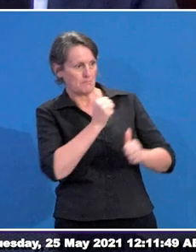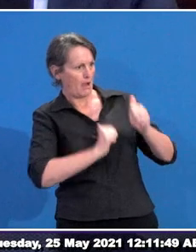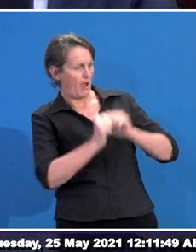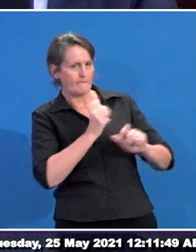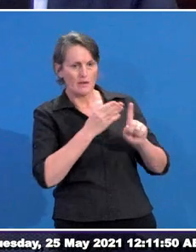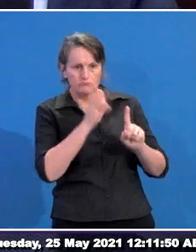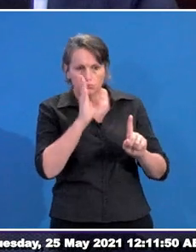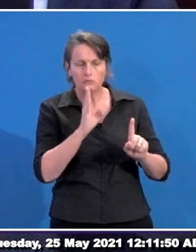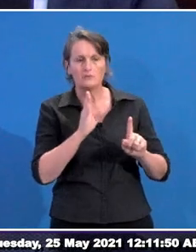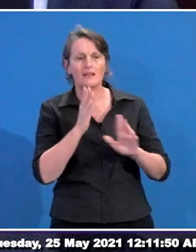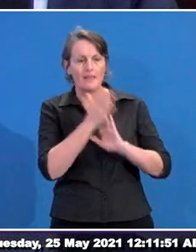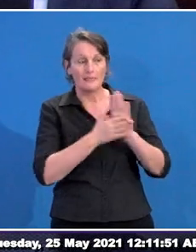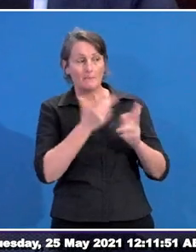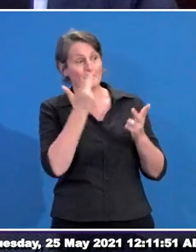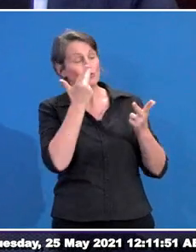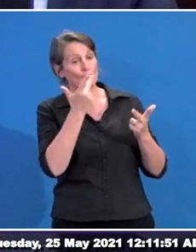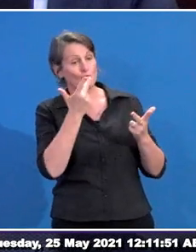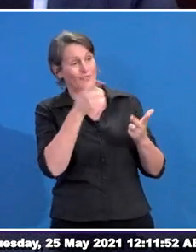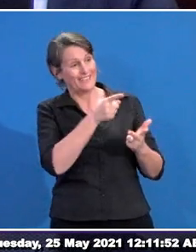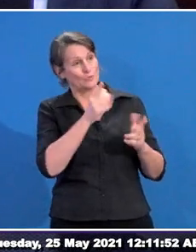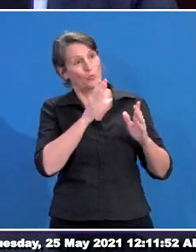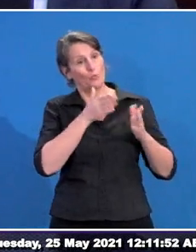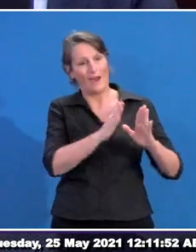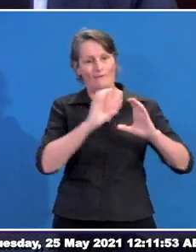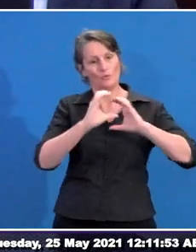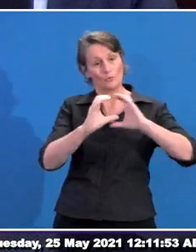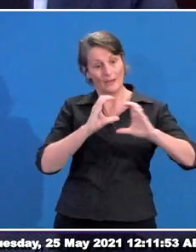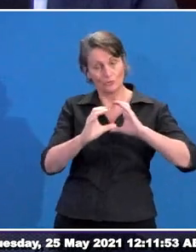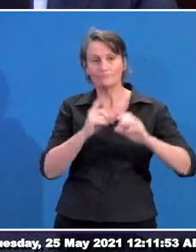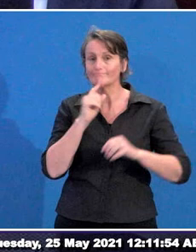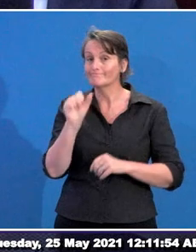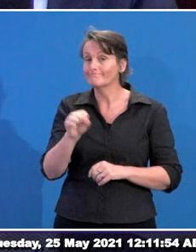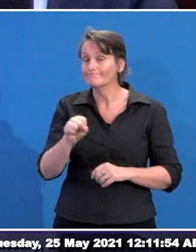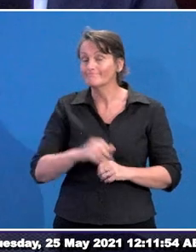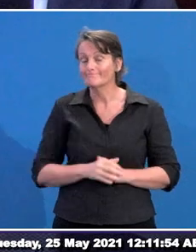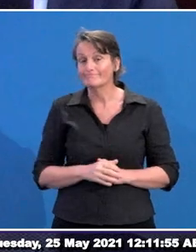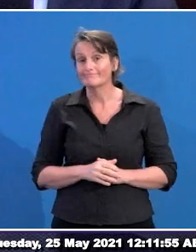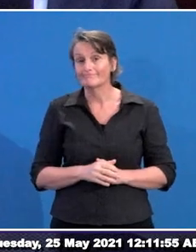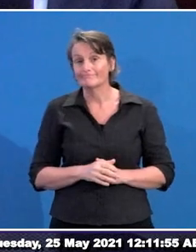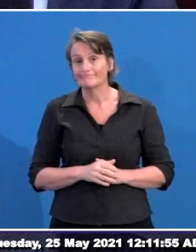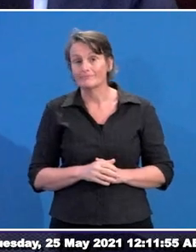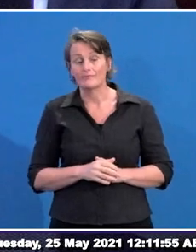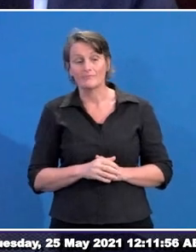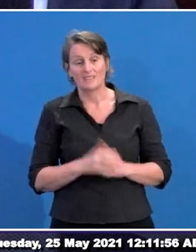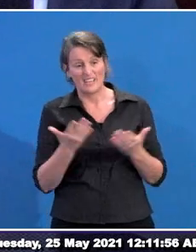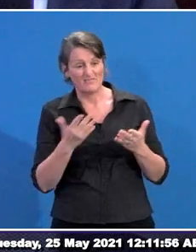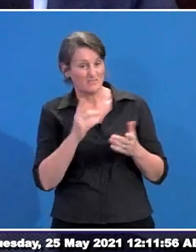that may be for him a form of communication? That's right. Yeah. And it sometimes can involve lashing out?